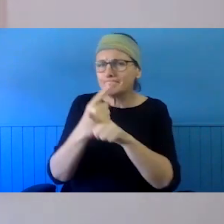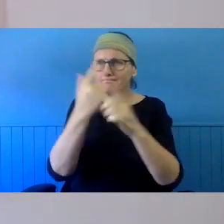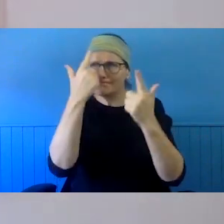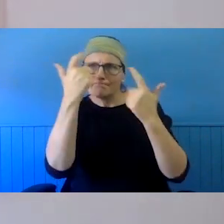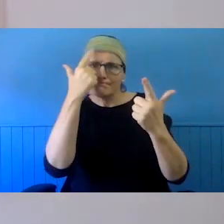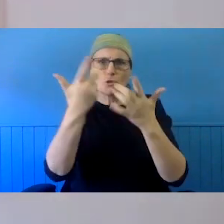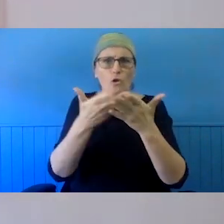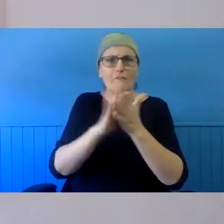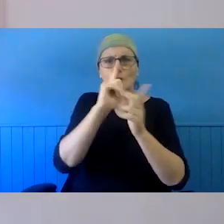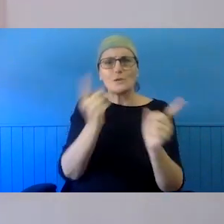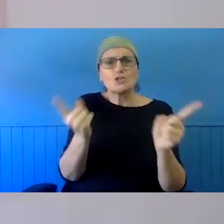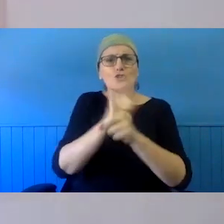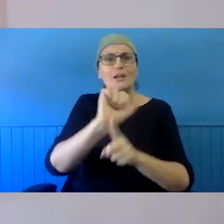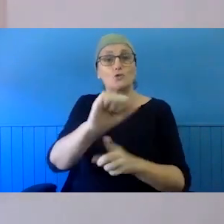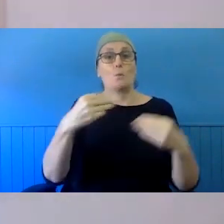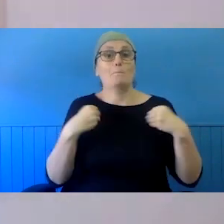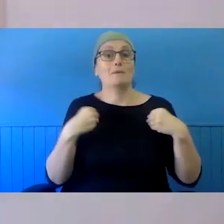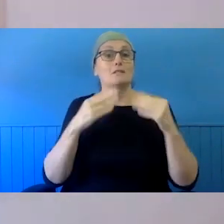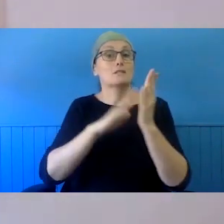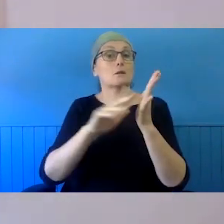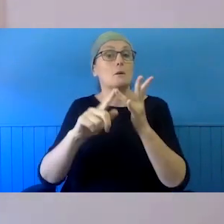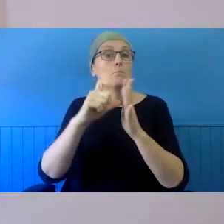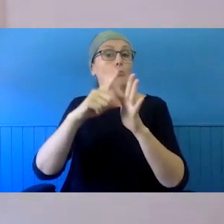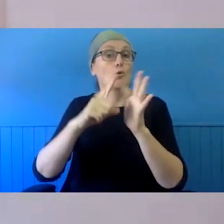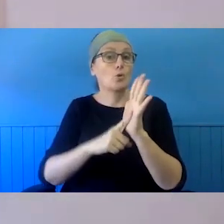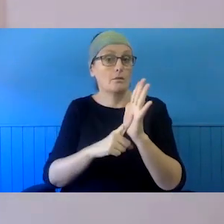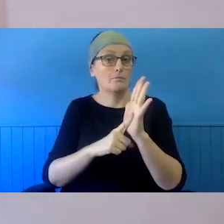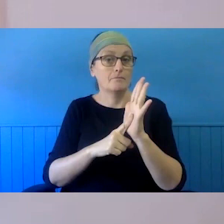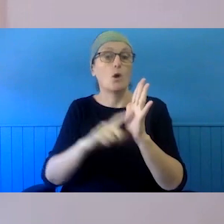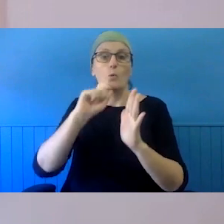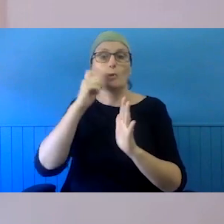of mentors and coaches. Applications are now open, and they close on June